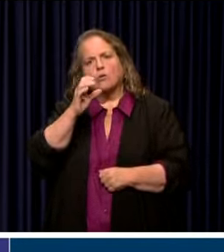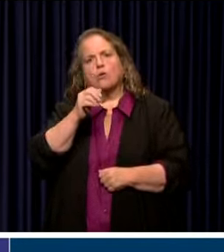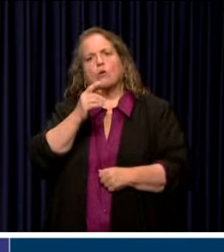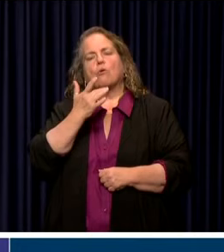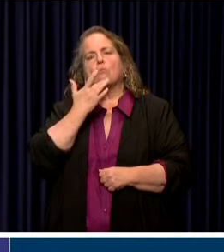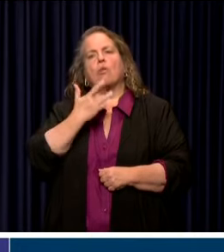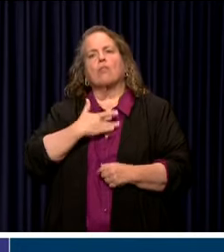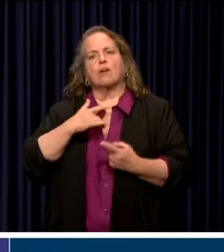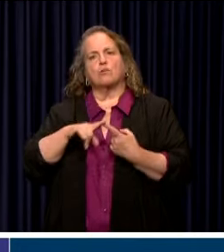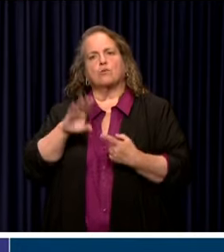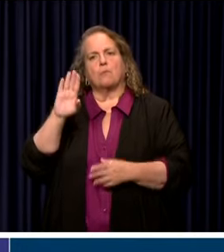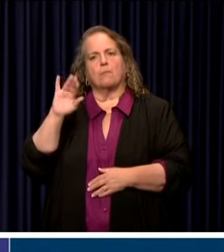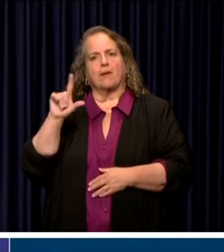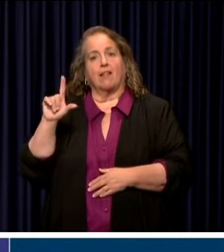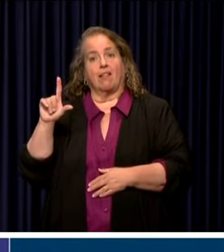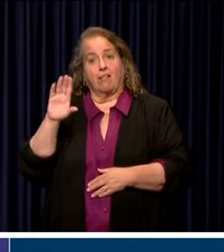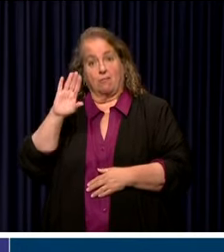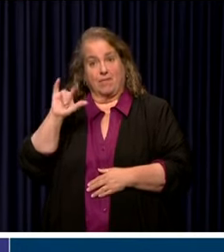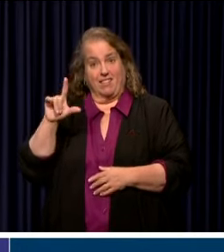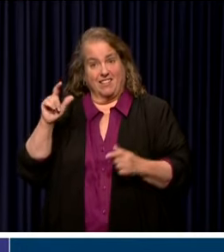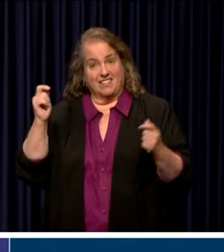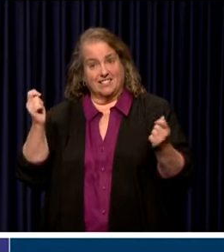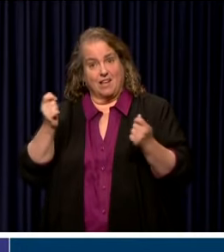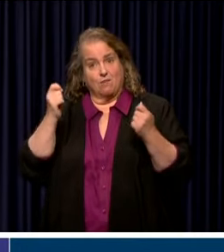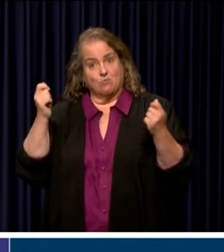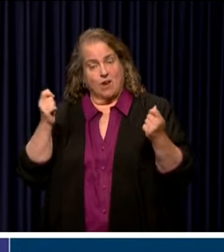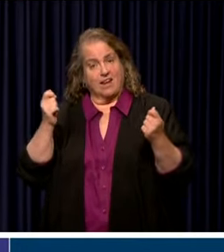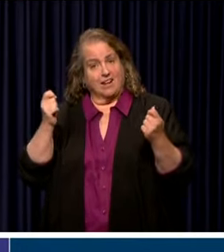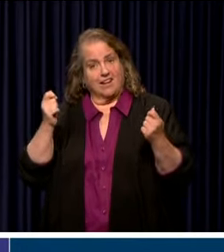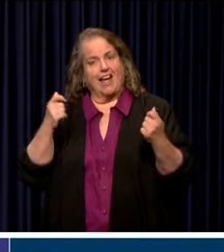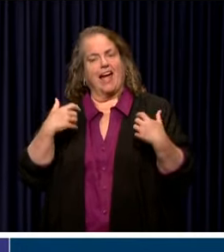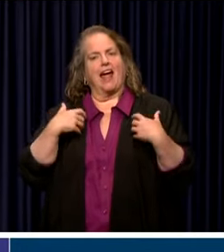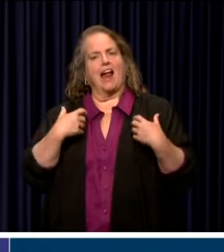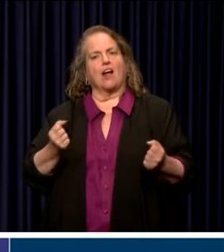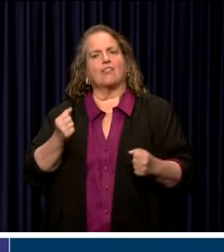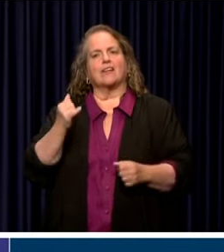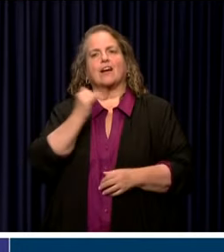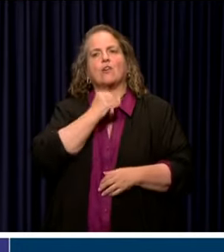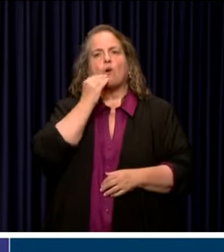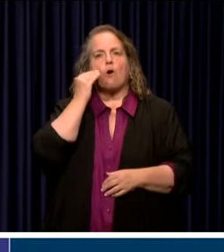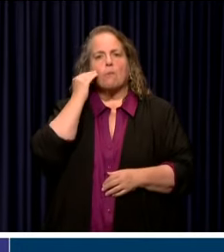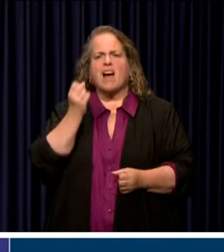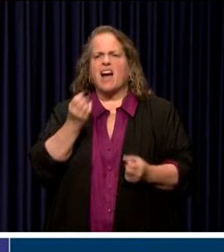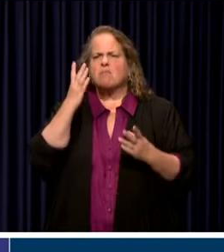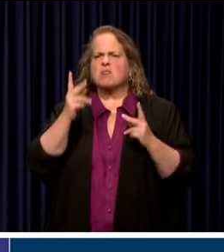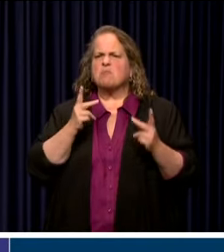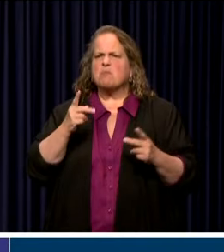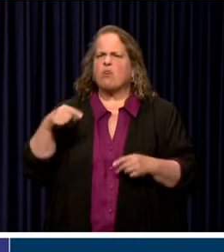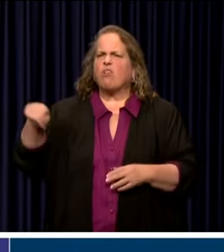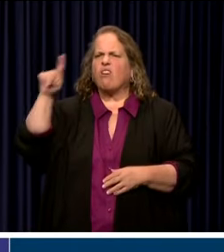WHAT SO MANY PEOPLE, SO MANY DO.